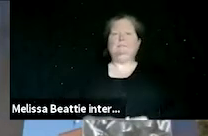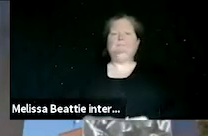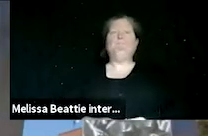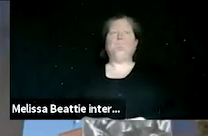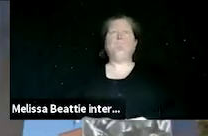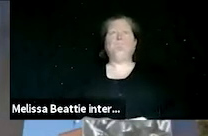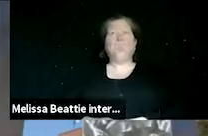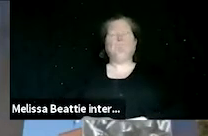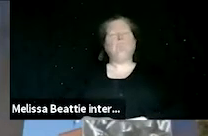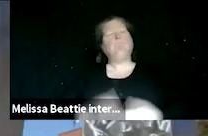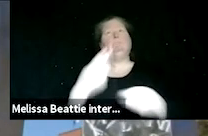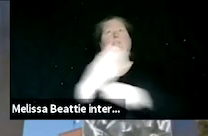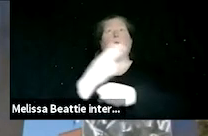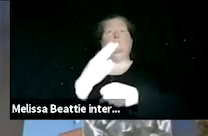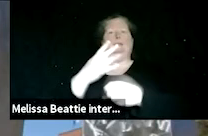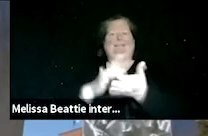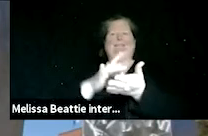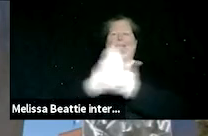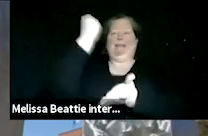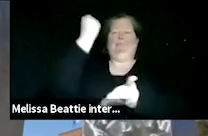student orientation. I had mentioned the fish costume.